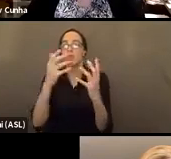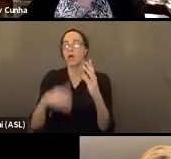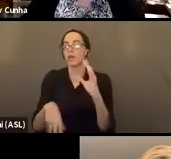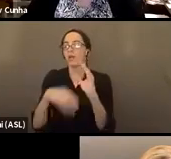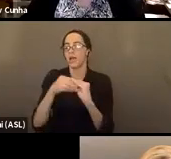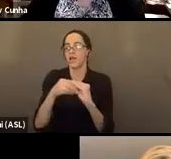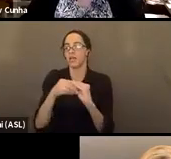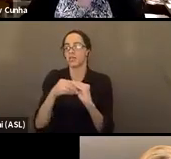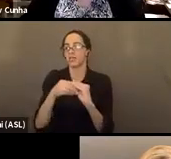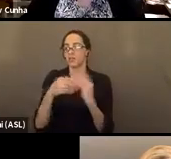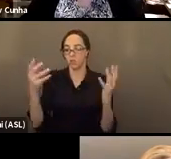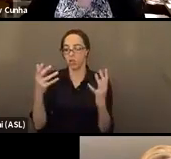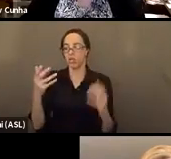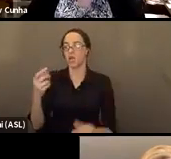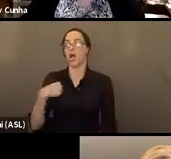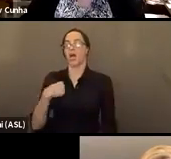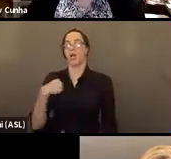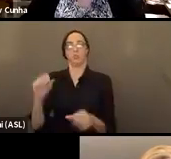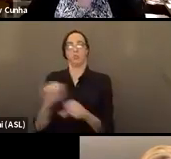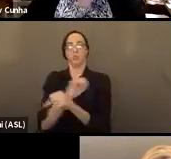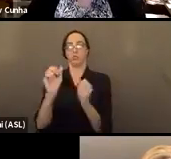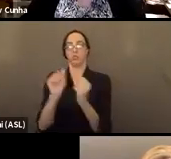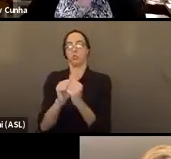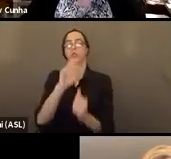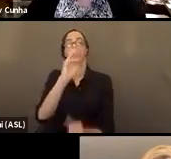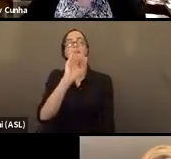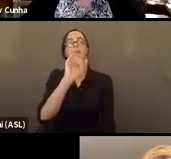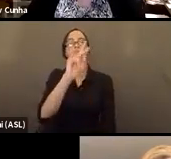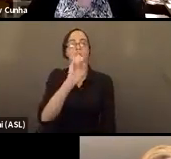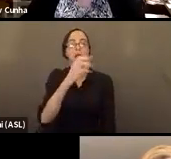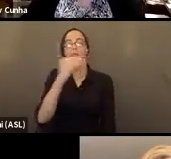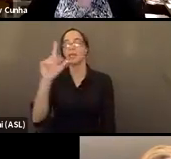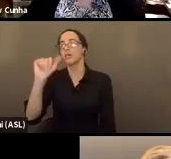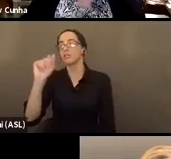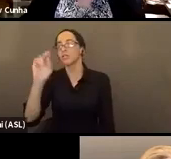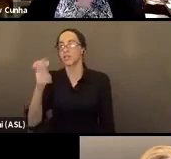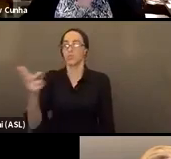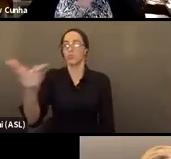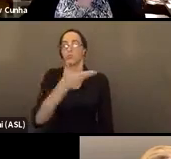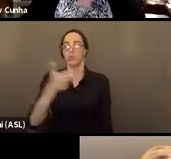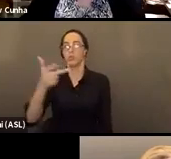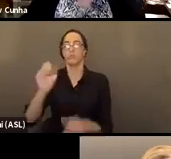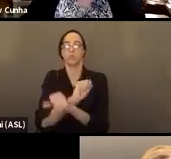been working really hard to collaborate on changing the way transportation and